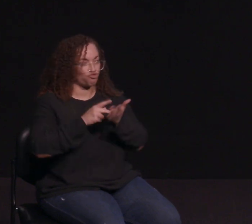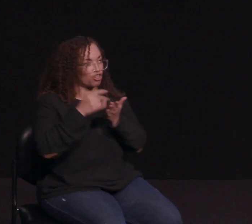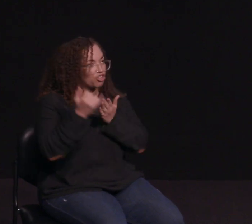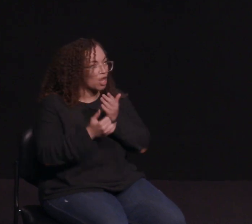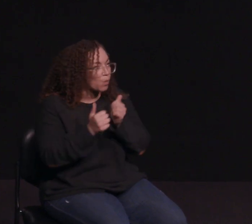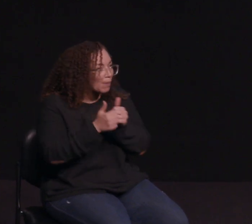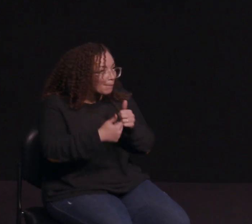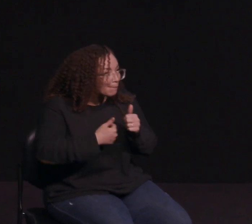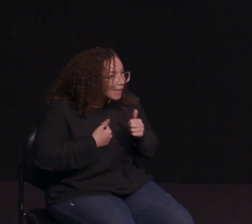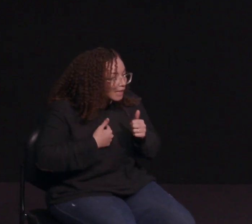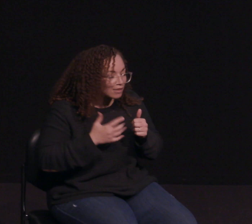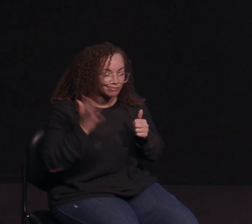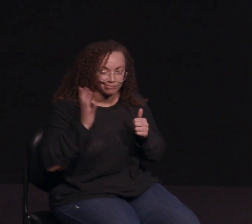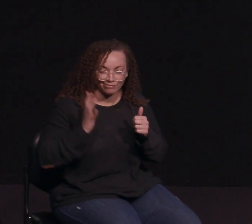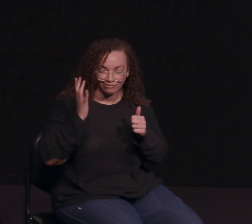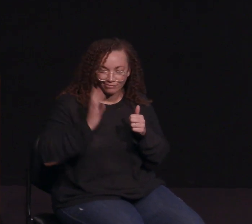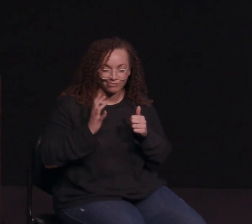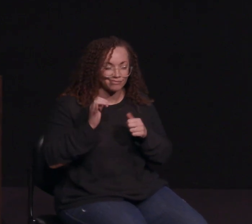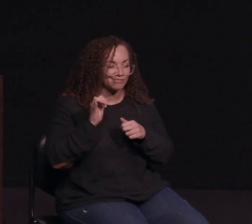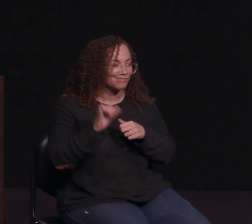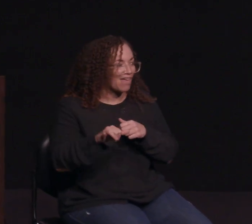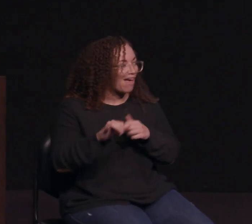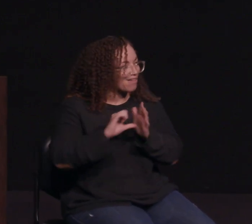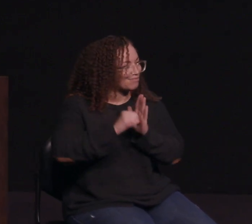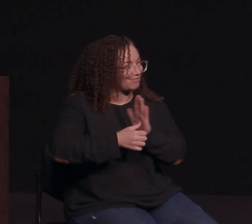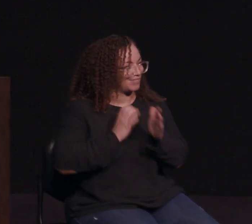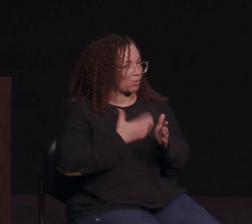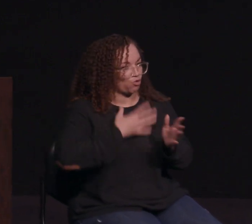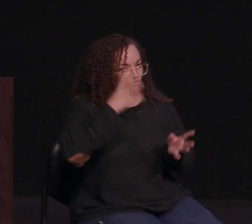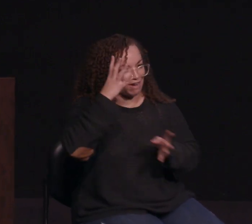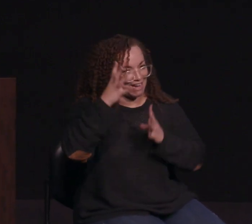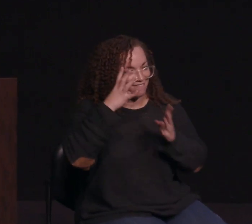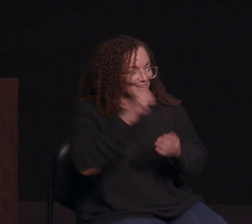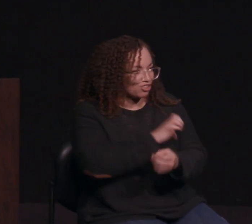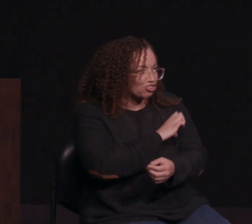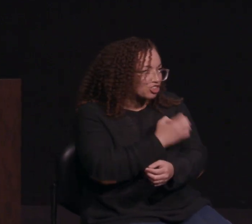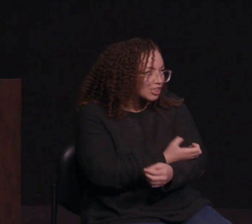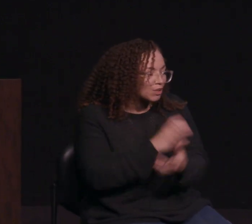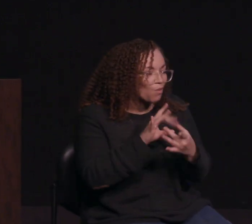capitalizes on our creative synergy via film, design, and music projects.